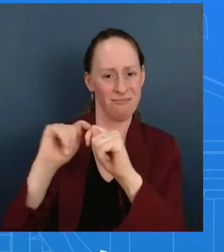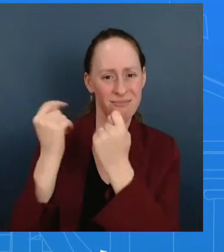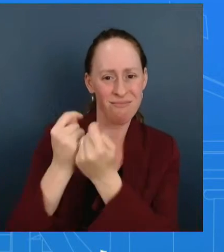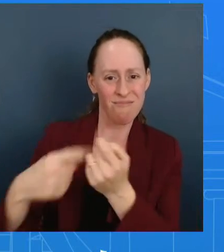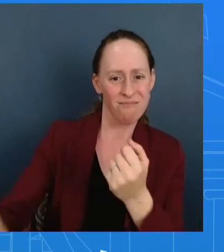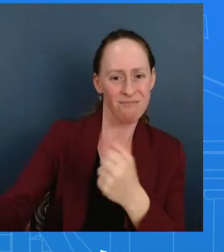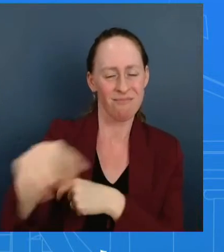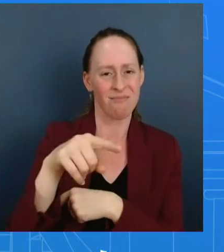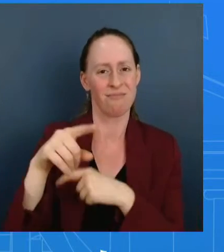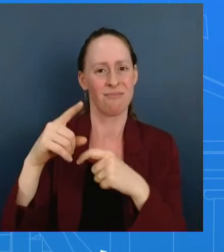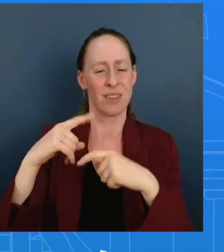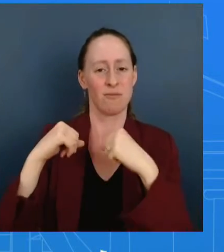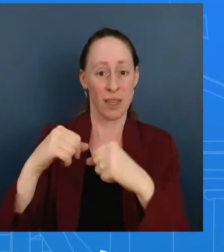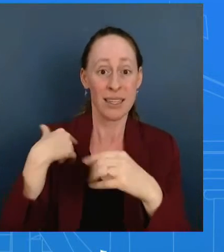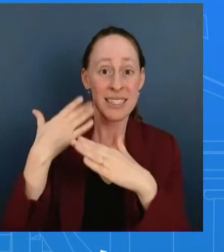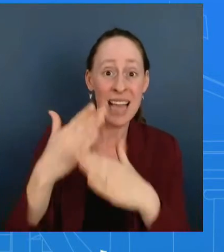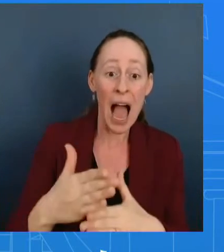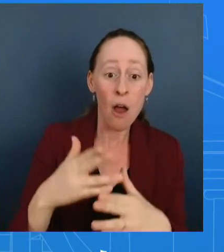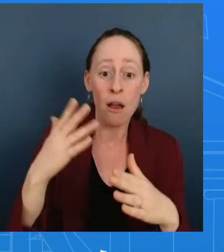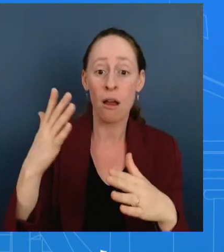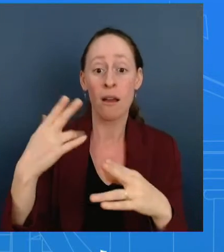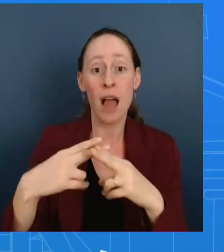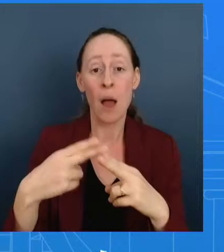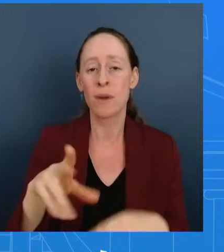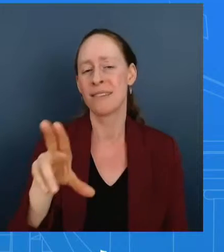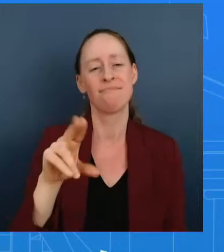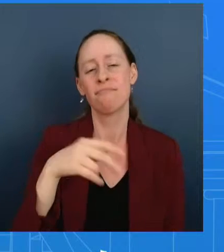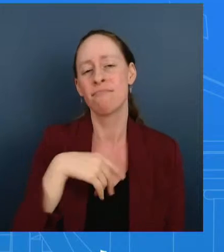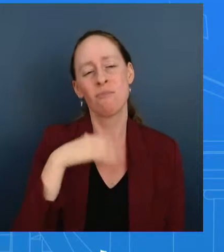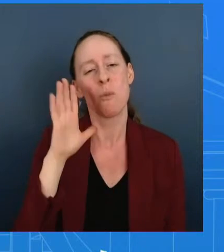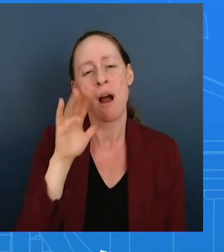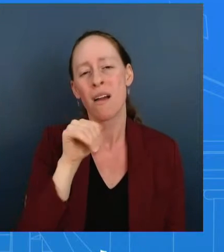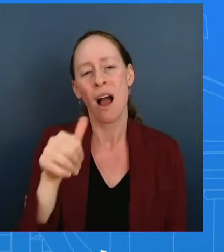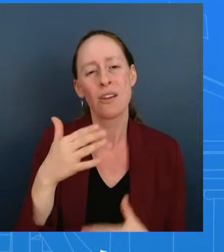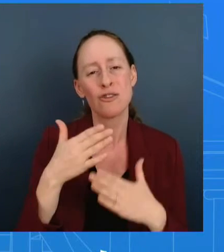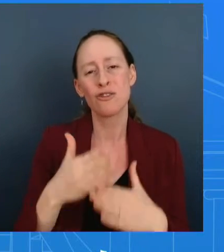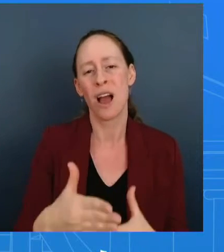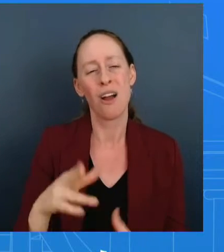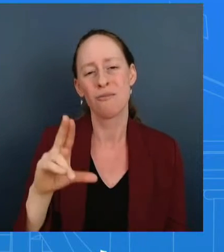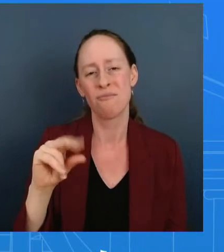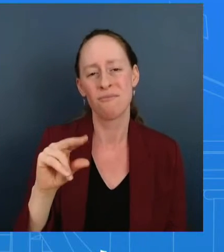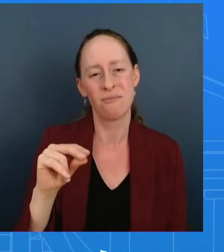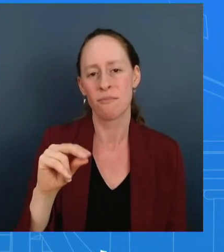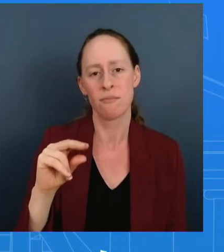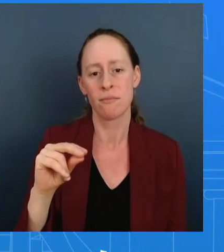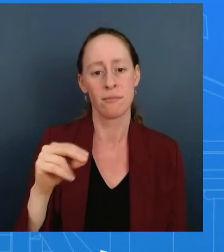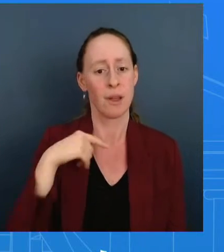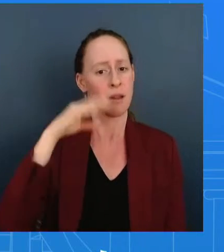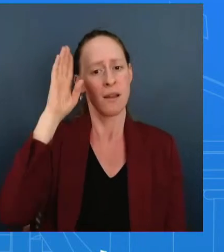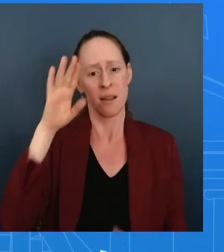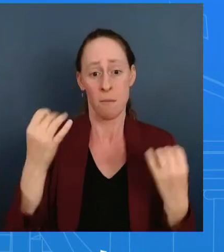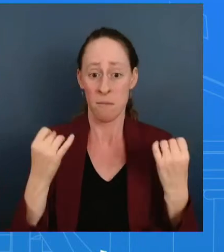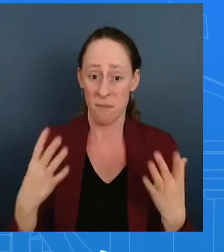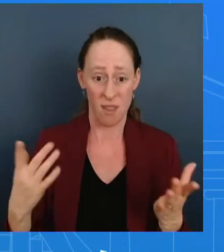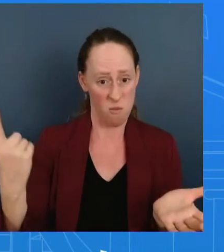But they are -- the reason that I mentioned that is because there are a thousand military members that do indeed use the -- use the White House Medical Unit. They do.